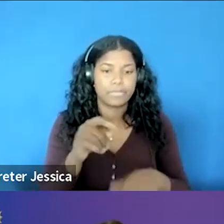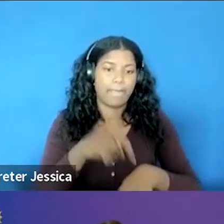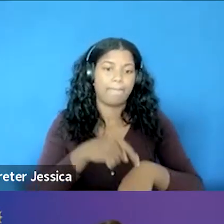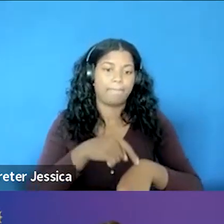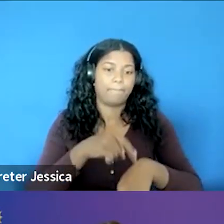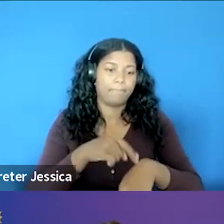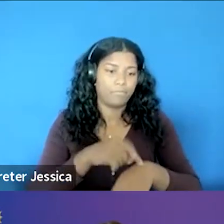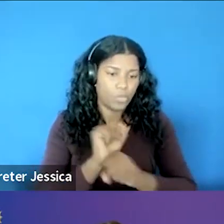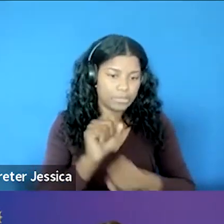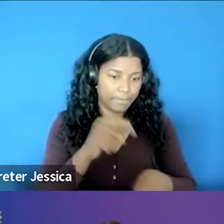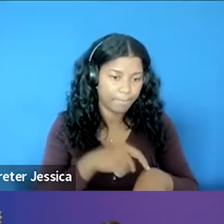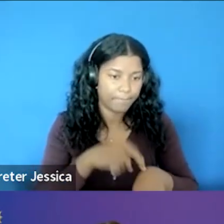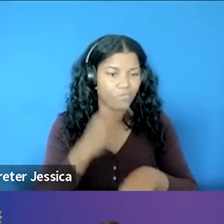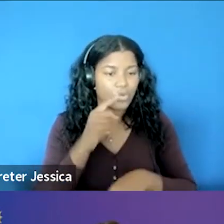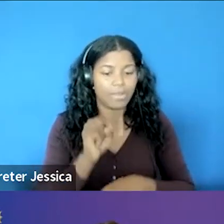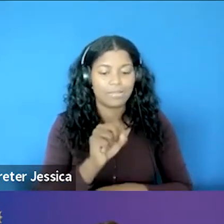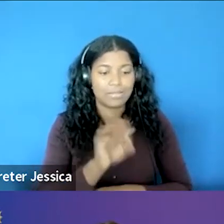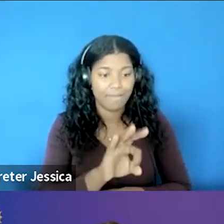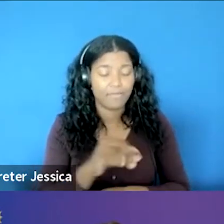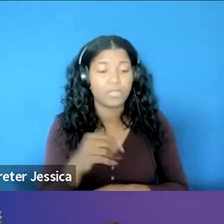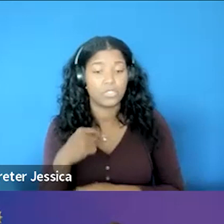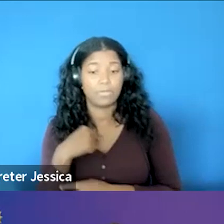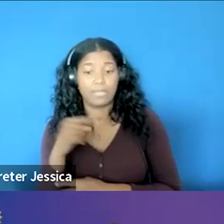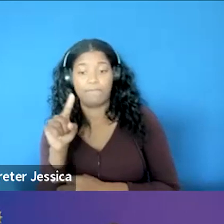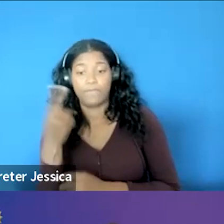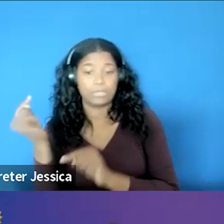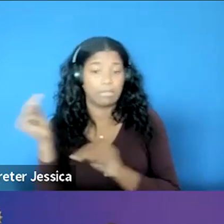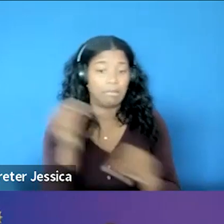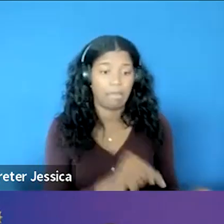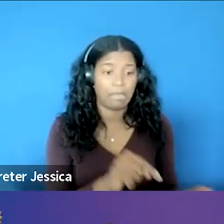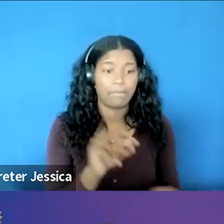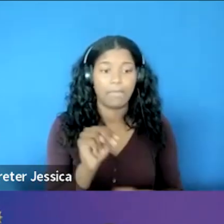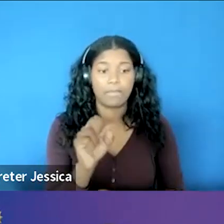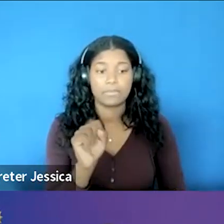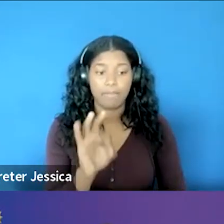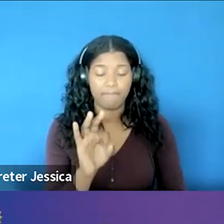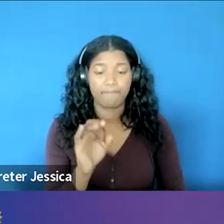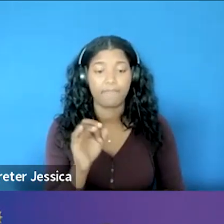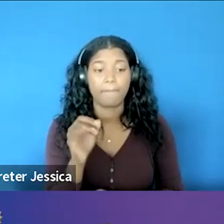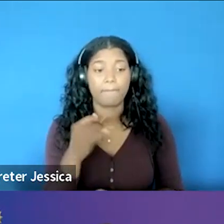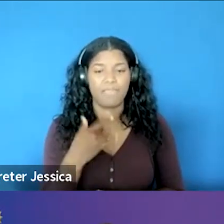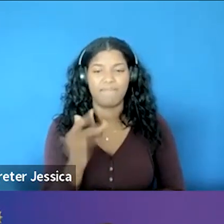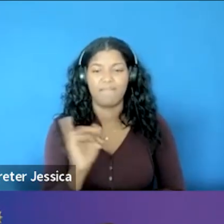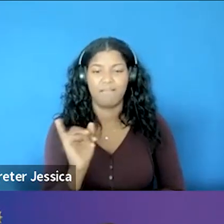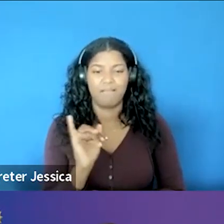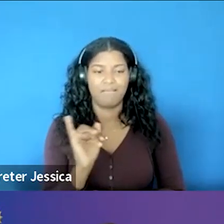So, when I first came to the NSF as a rotator, I felt like I had more time for research